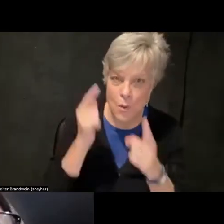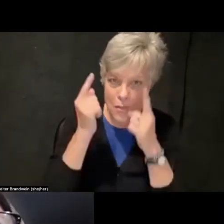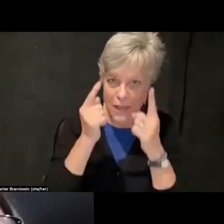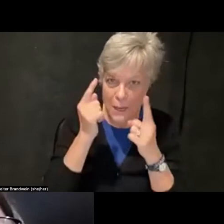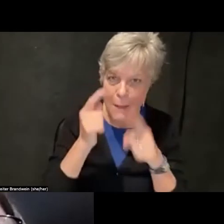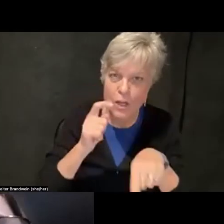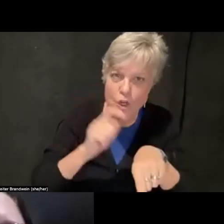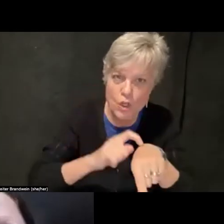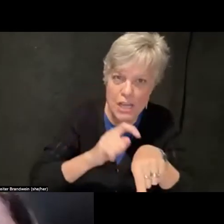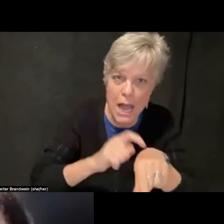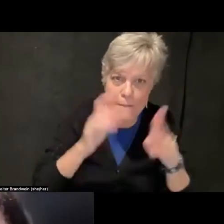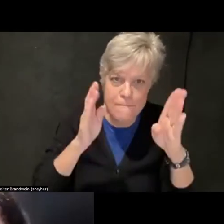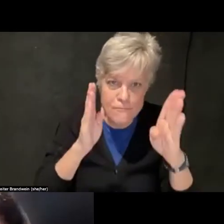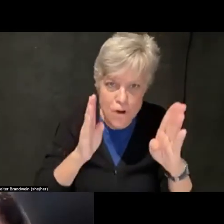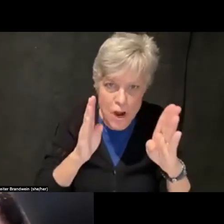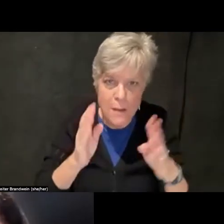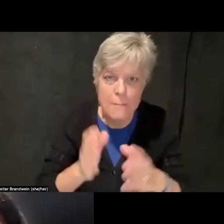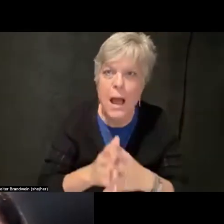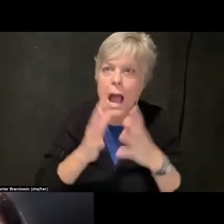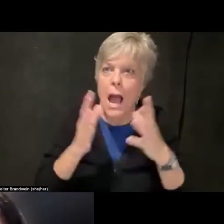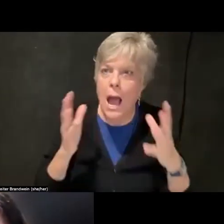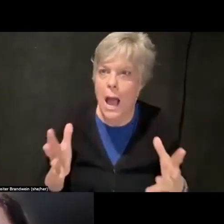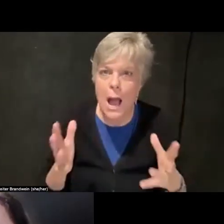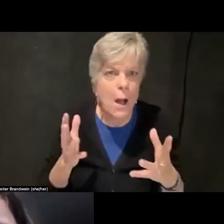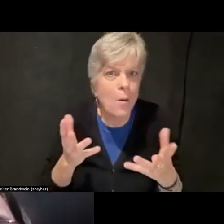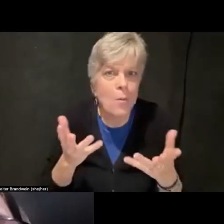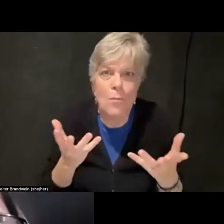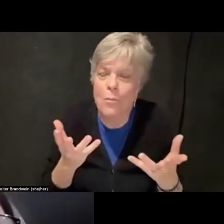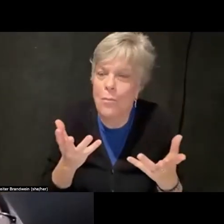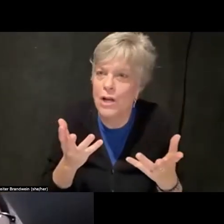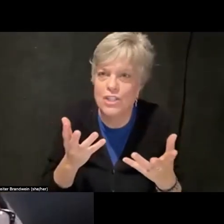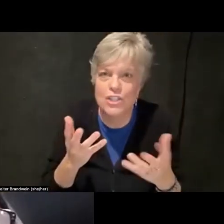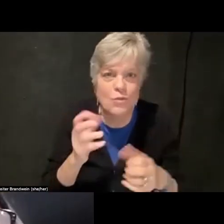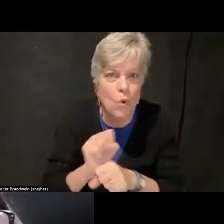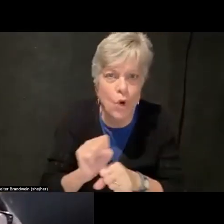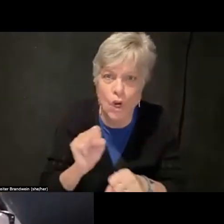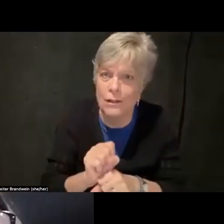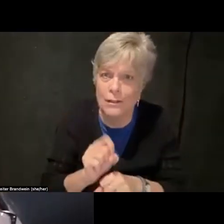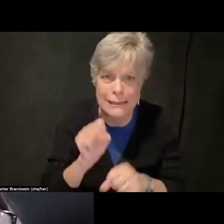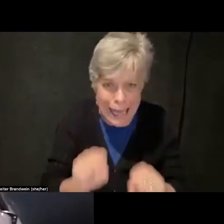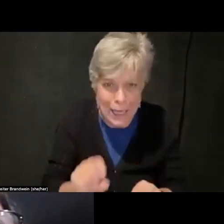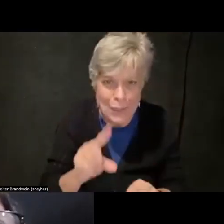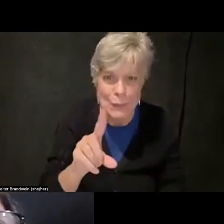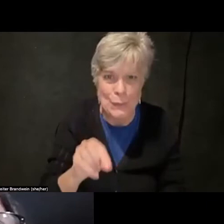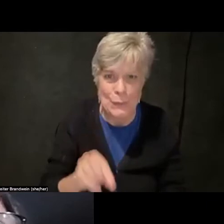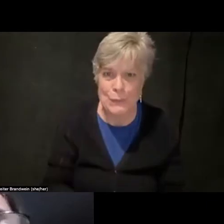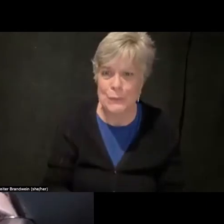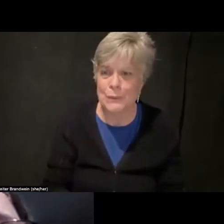how much spoons do you have to put into that? Maybe you can do two.